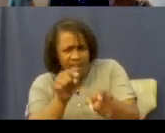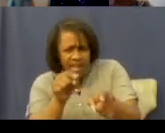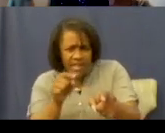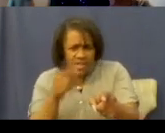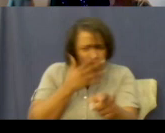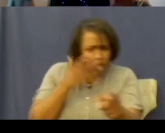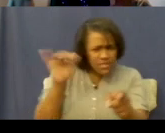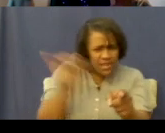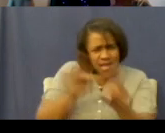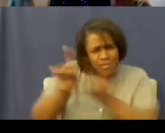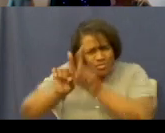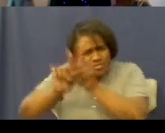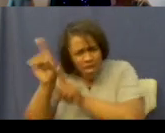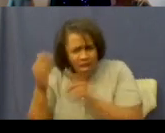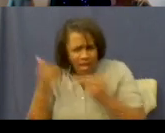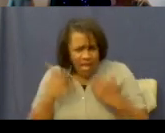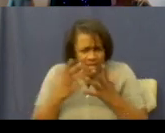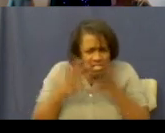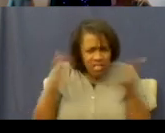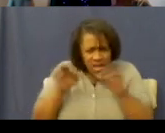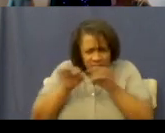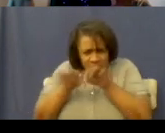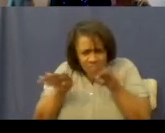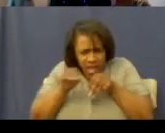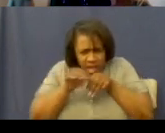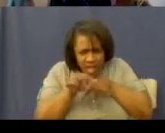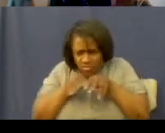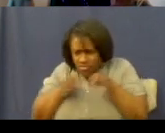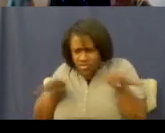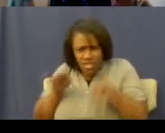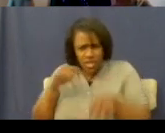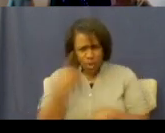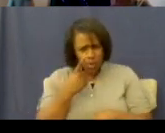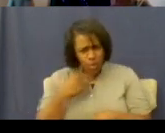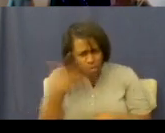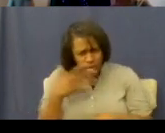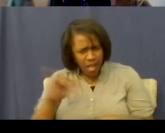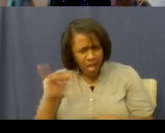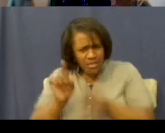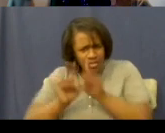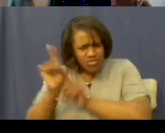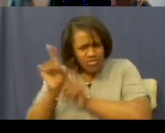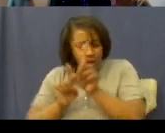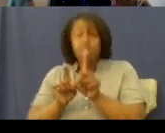It has a lot of little branches coming out of it. And one of the things that astrocytes do